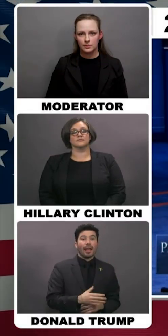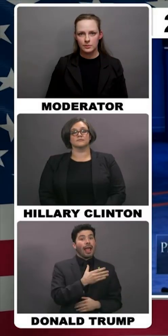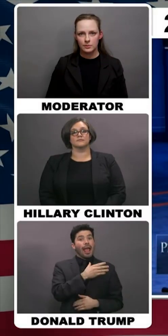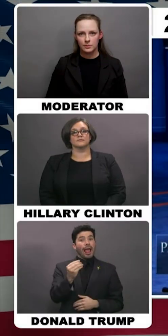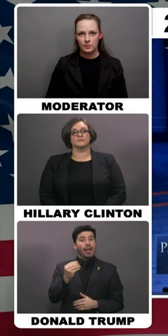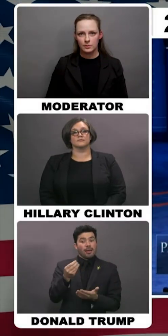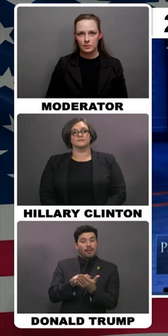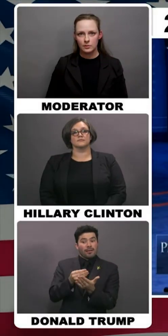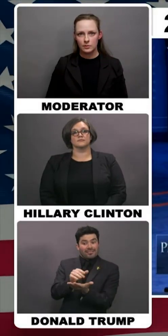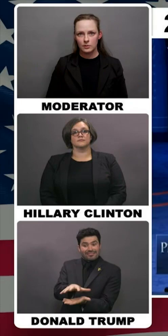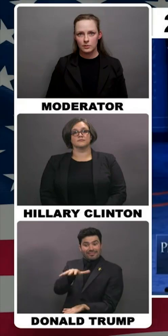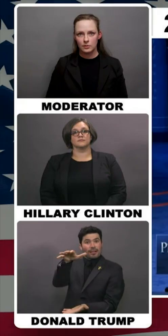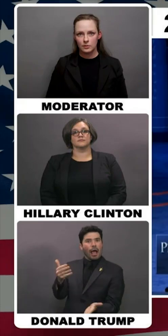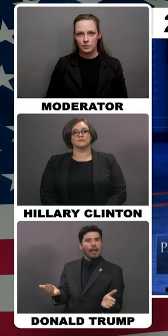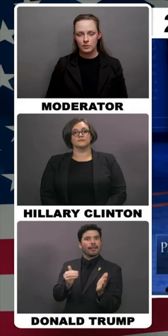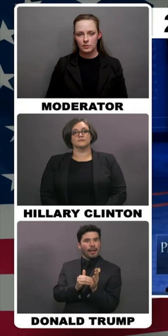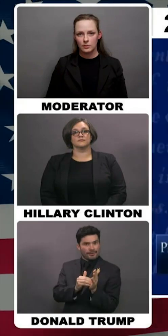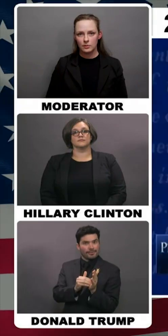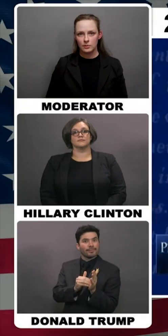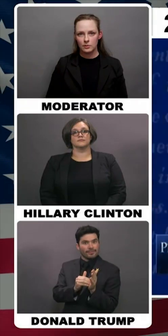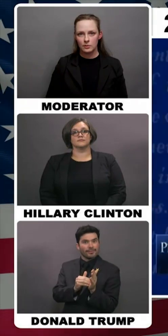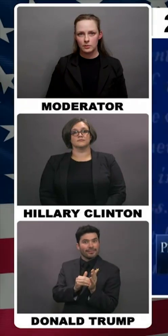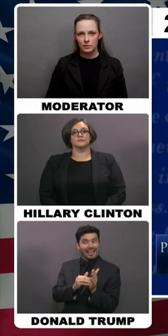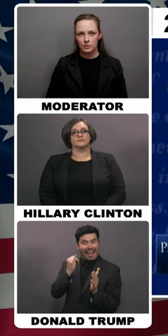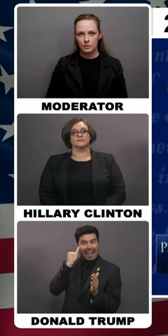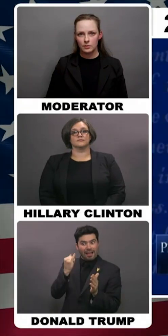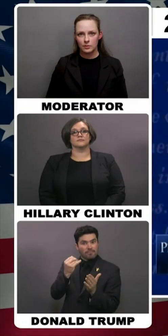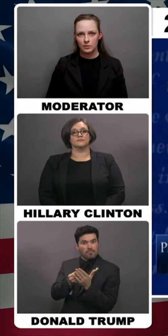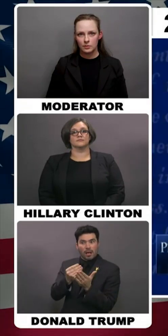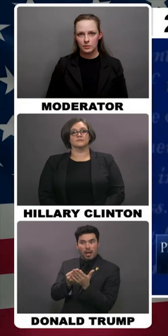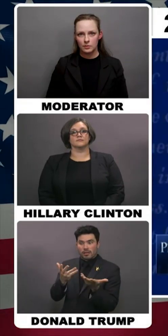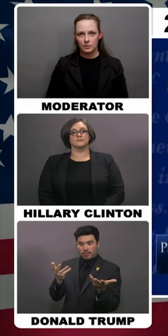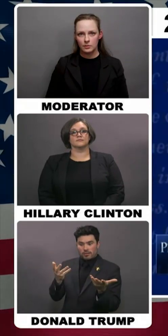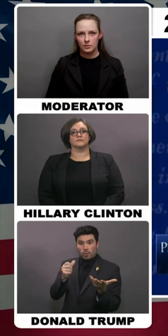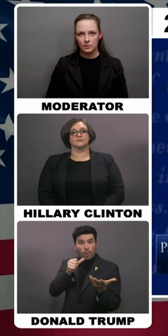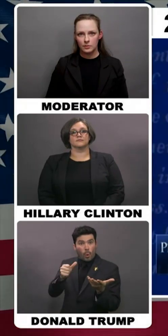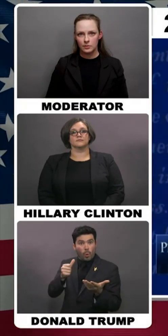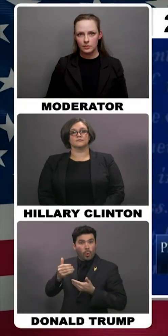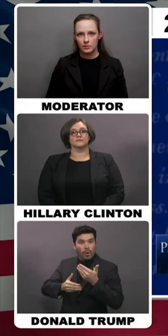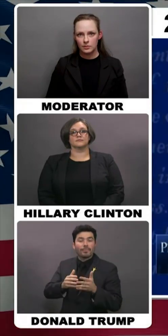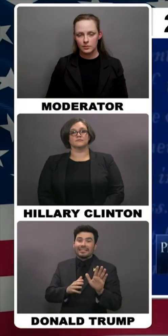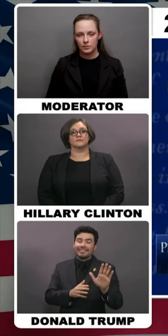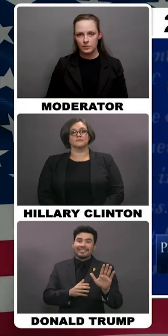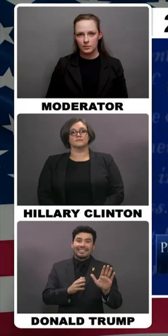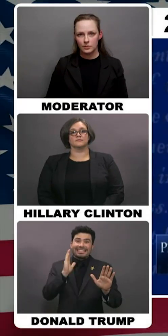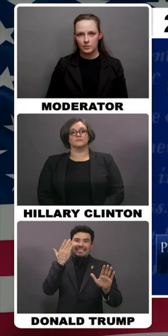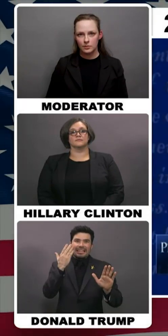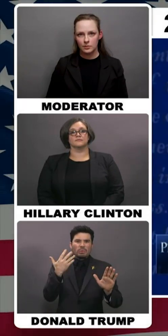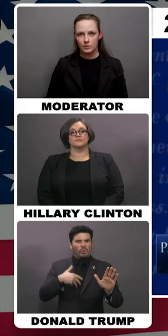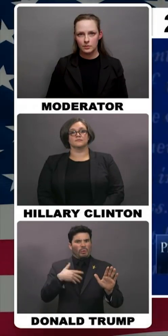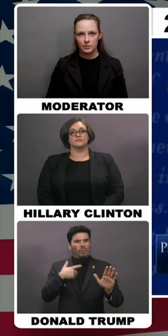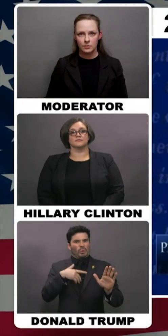Because if you don't do that, uh, it just, it sounds harsh to say, but we have to build up the wealth of our nation.